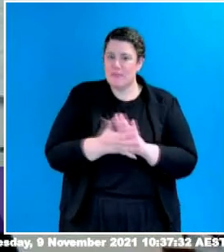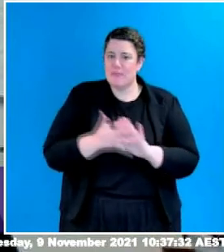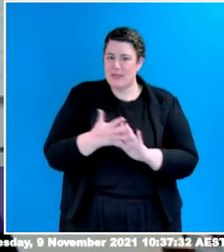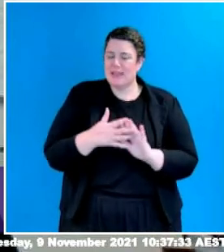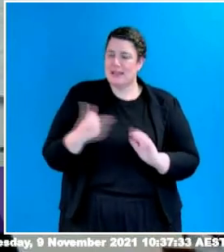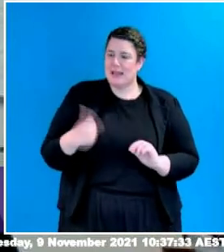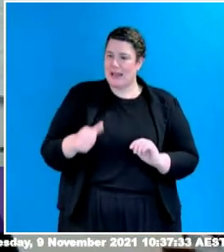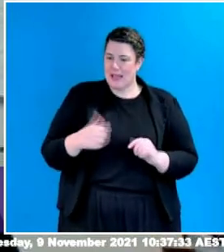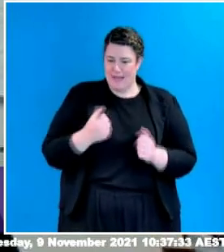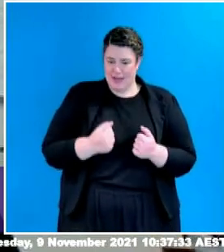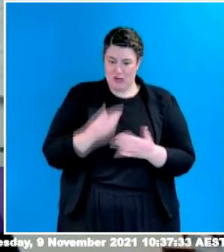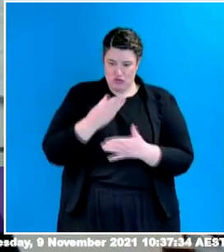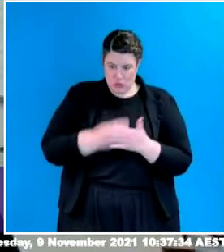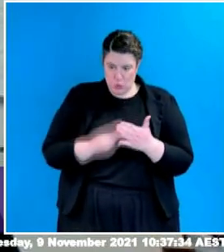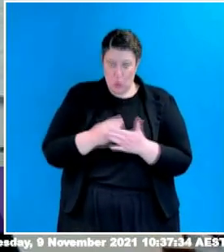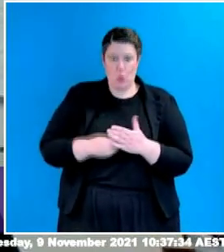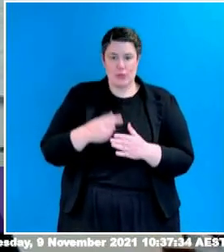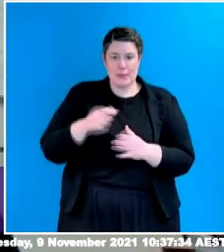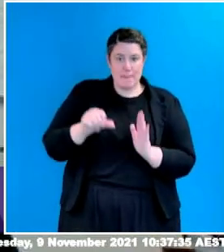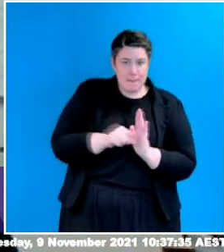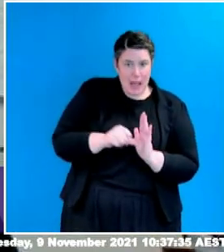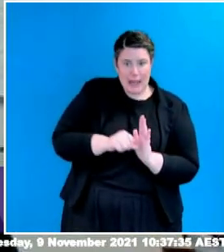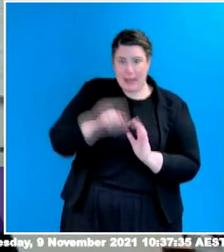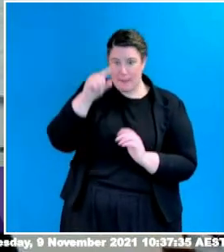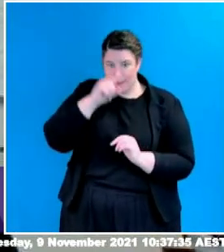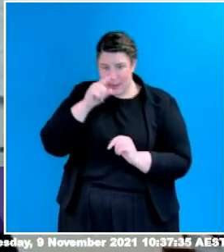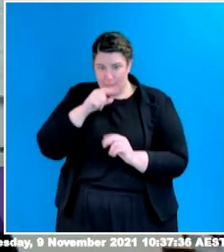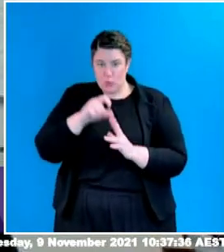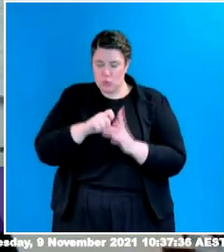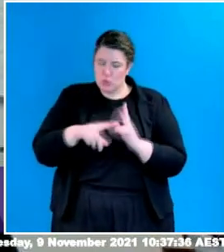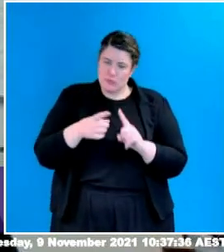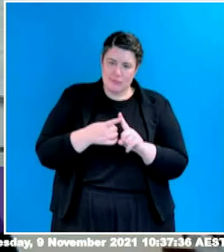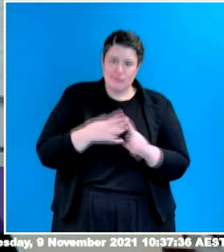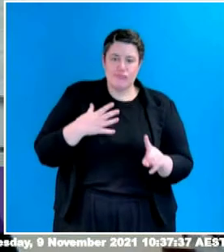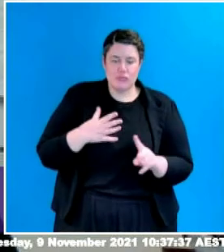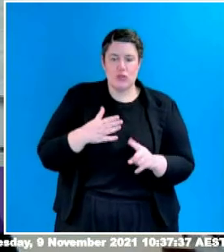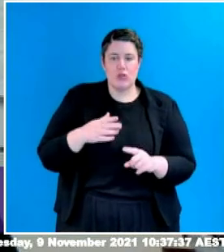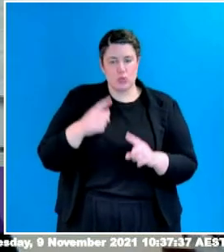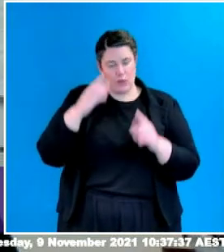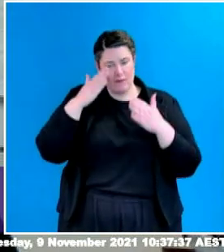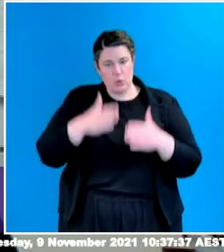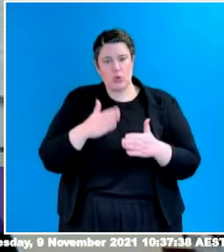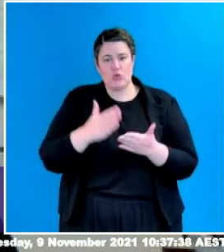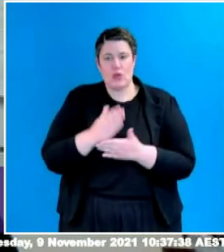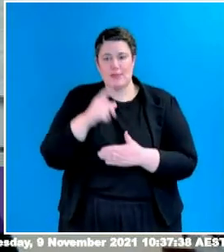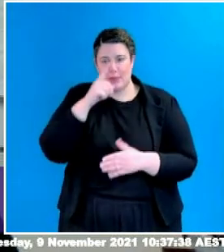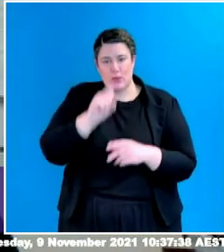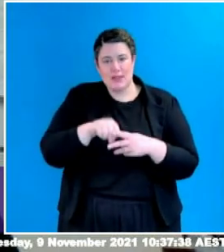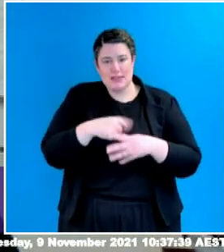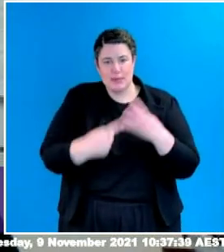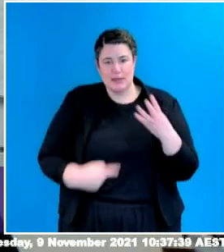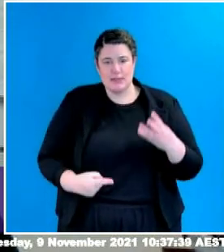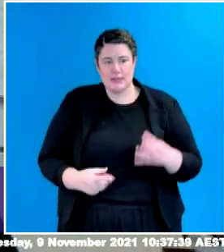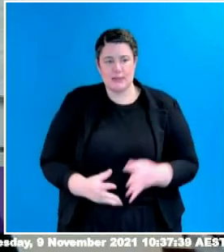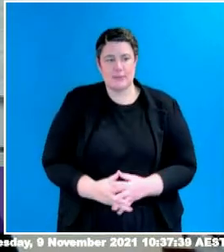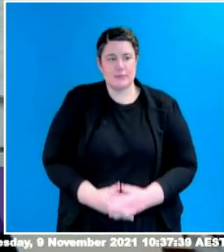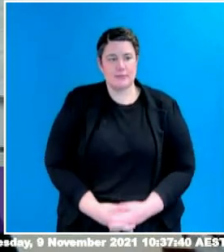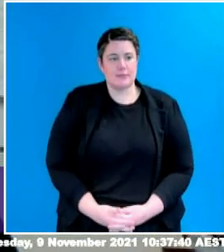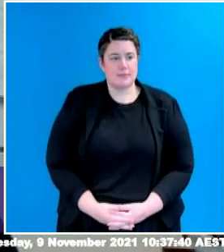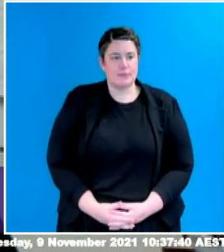resources to actually implement it in practice, with express reference to the Convention on the Rights of Persons with Disabilities. COMMISSIONER McEWIN: Thank you.